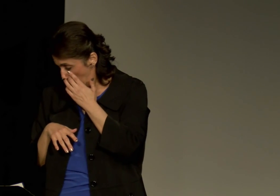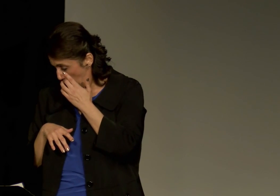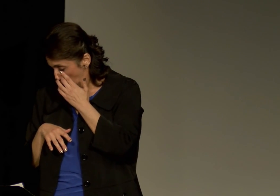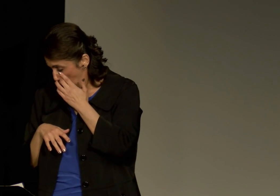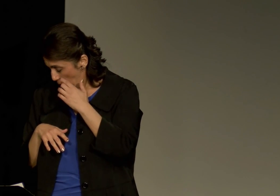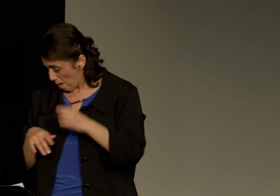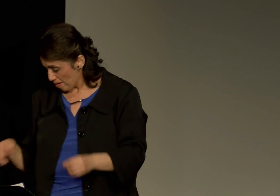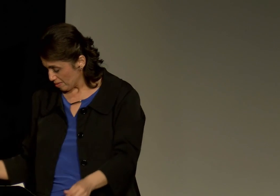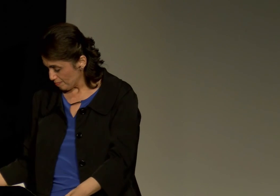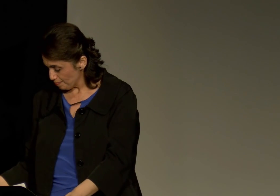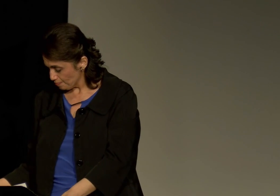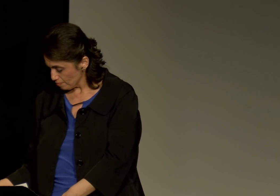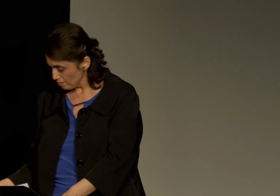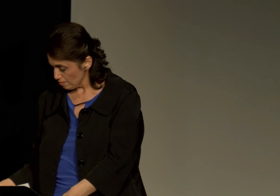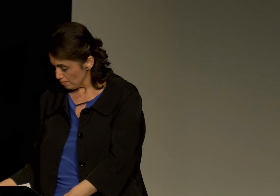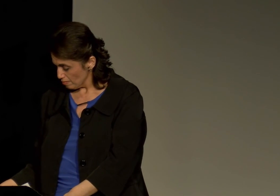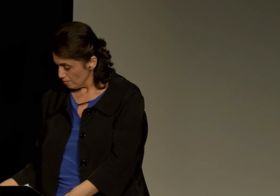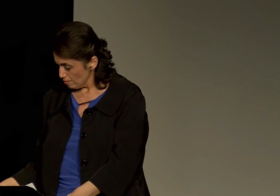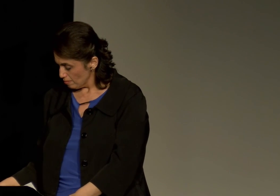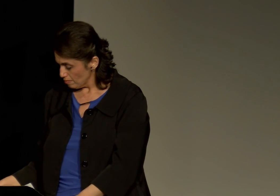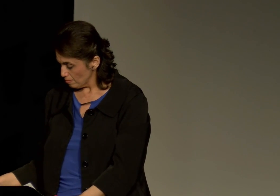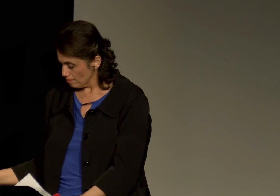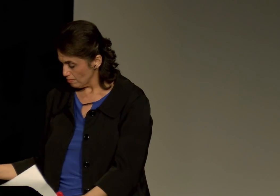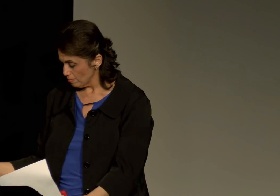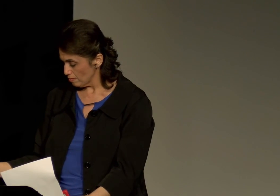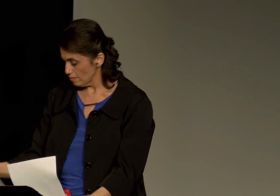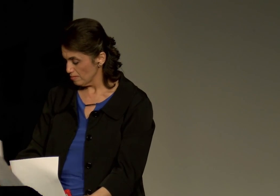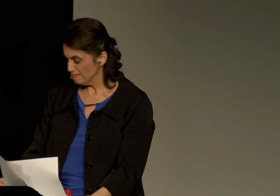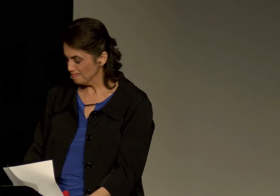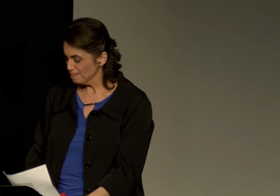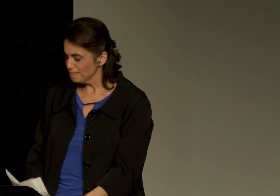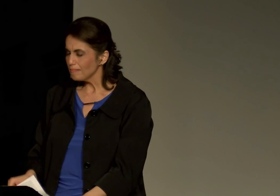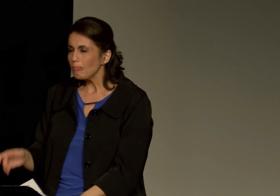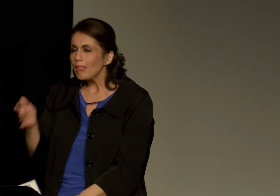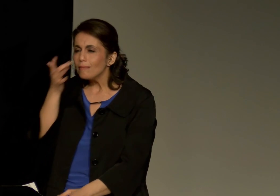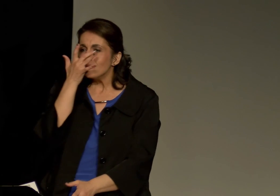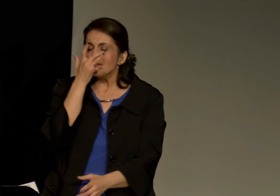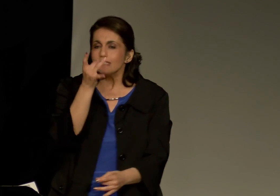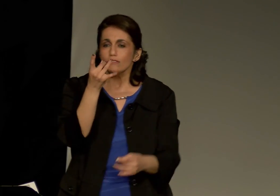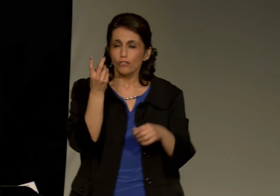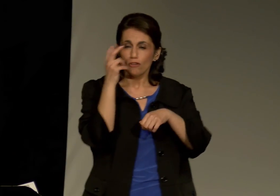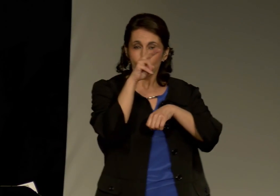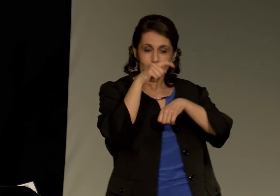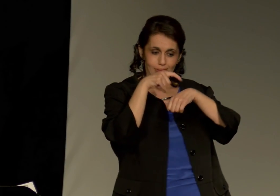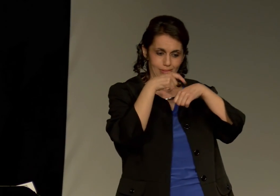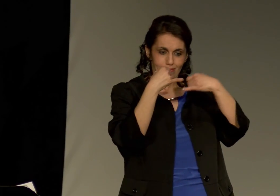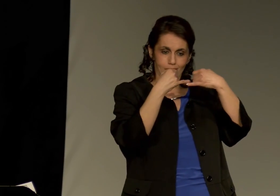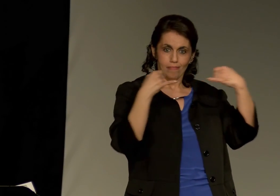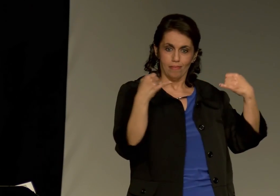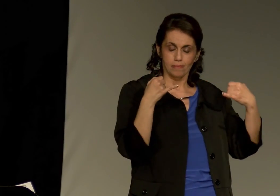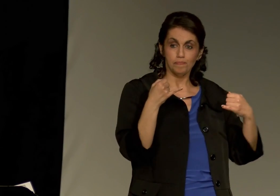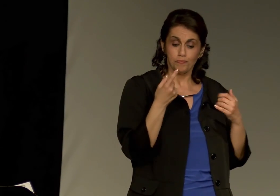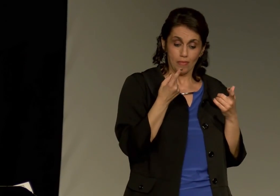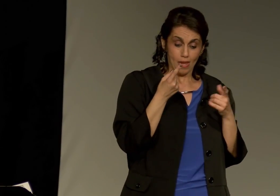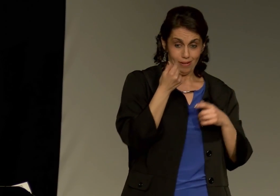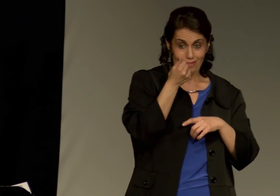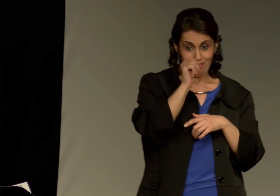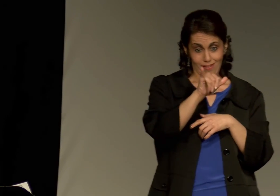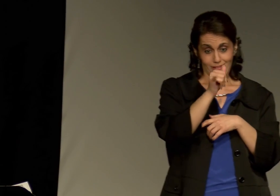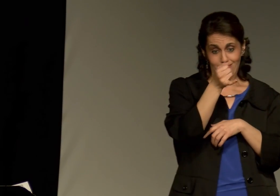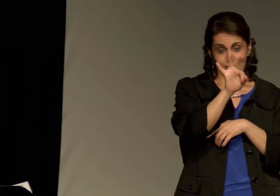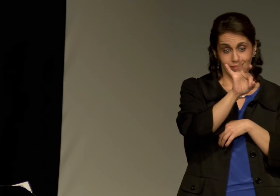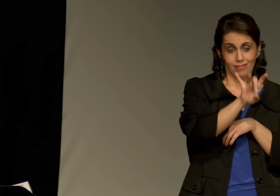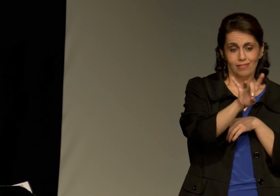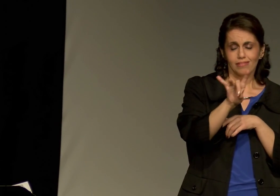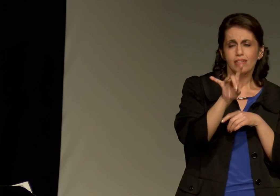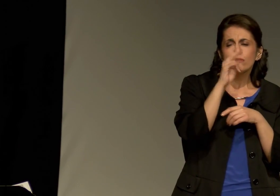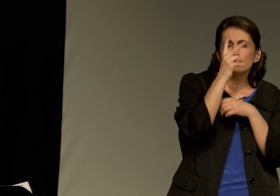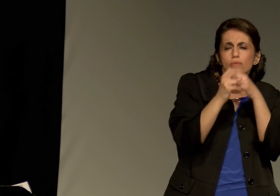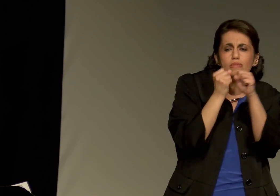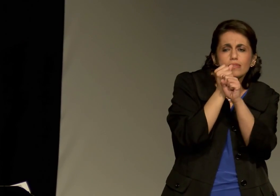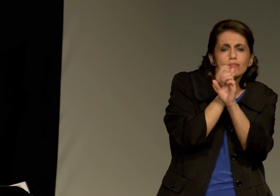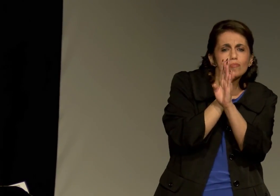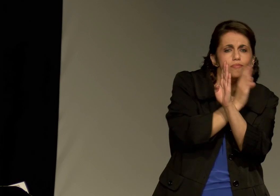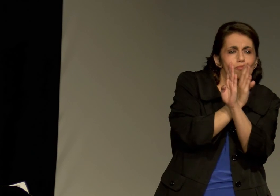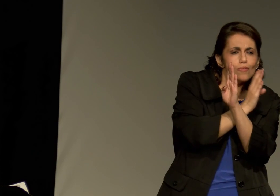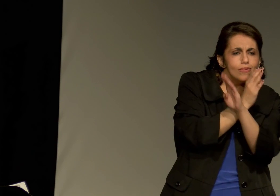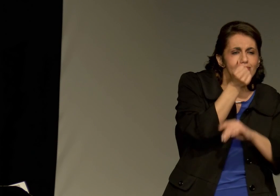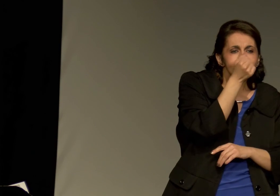We have deaf presidents now at Gallaudet University.